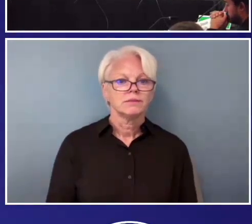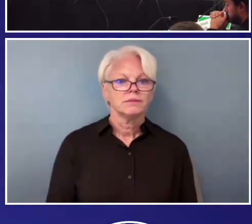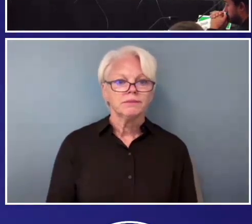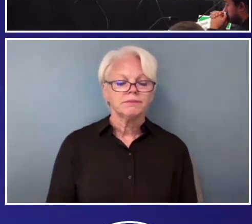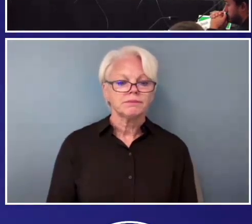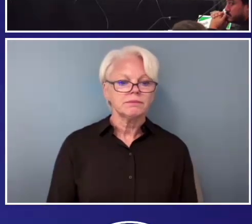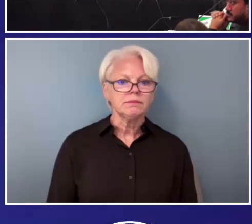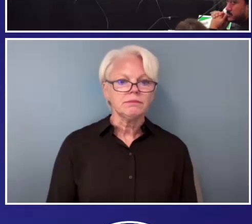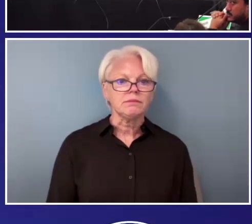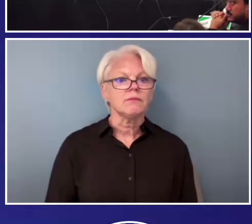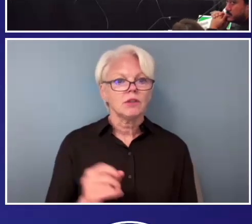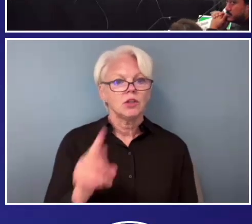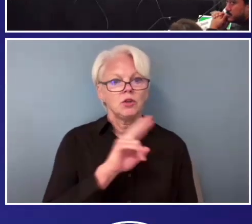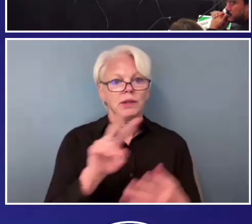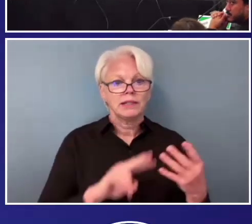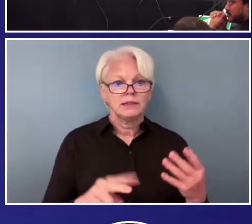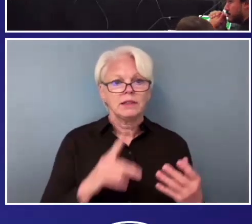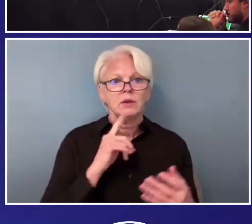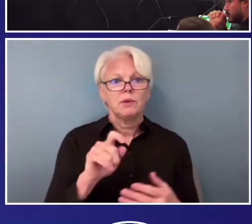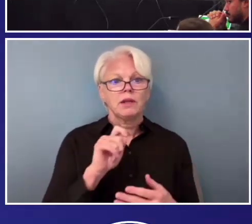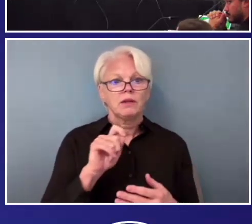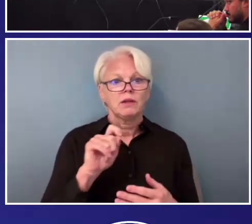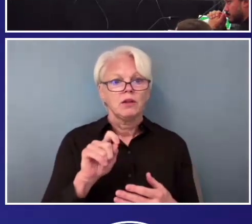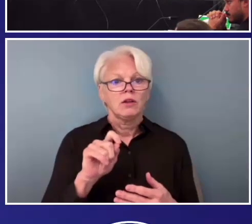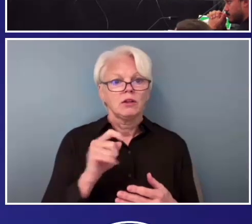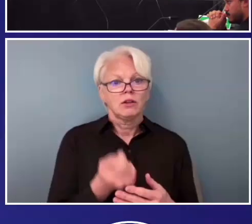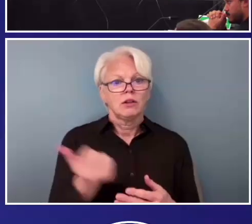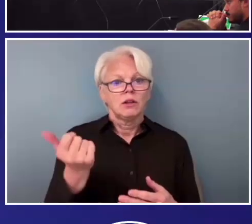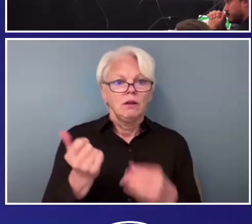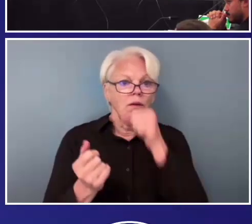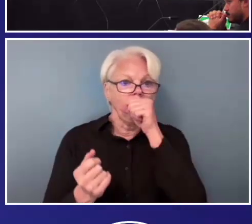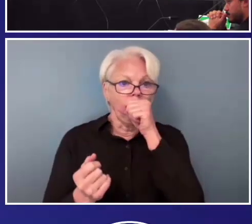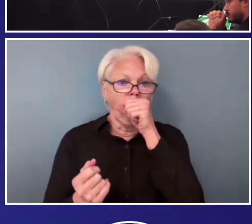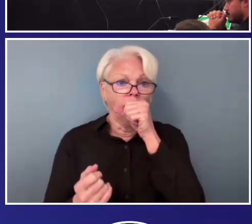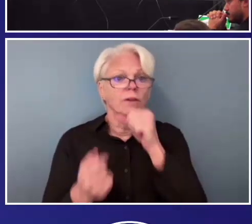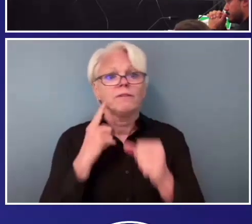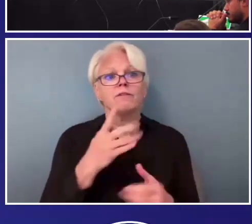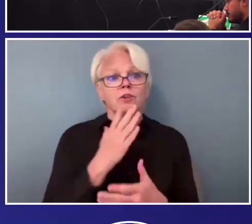As you see here, we have removed the reference to partial financial hardship all